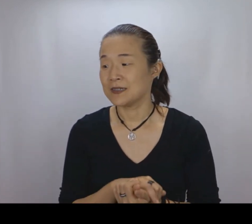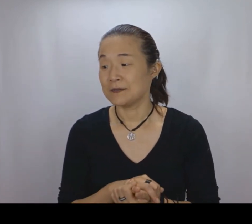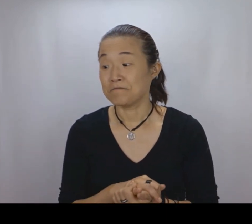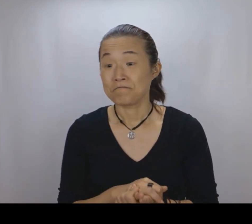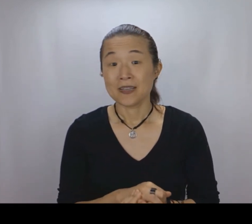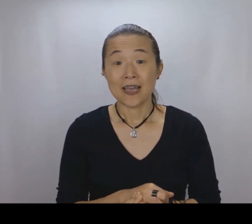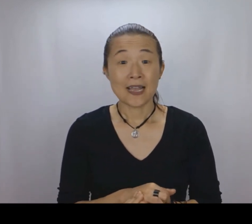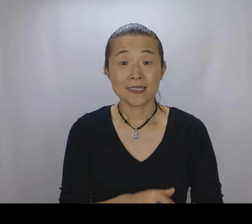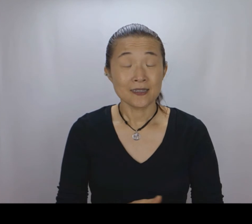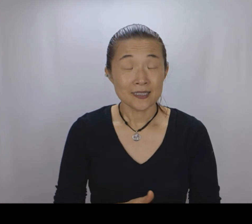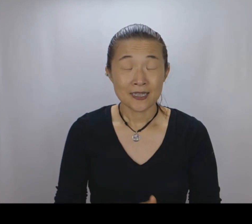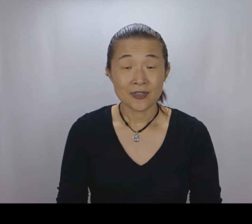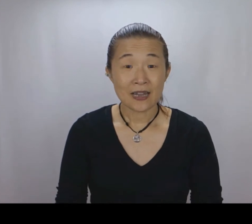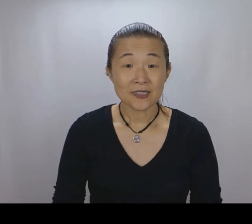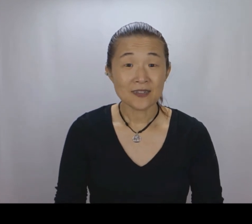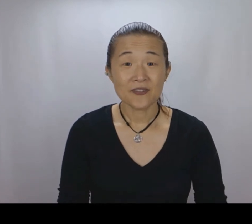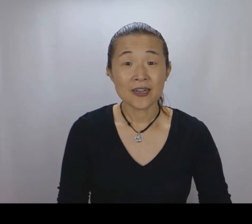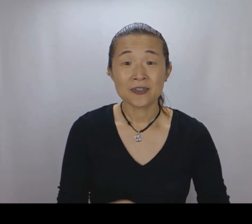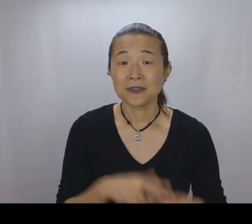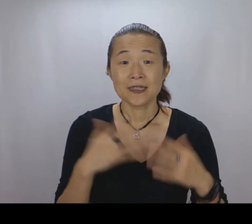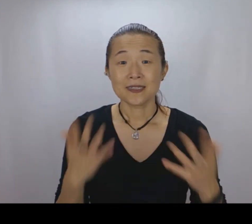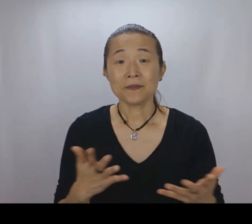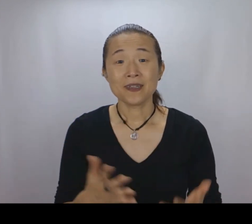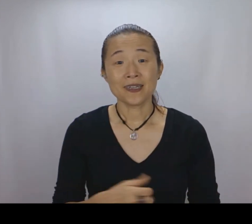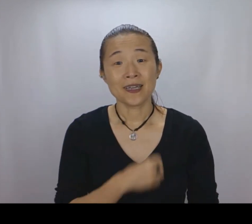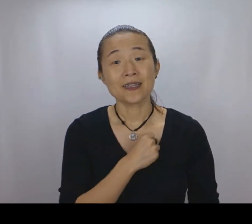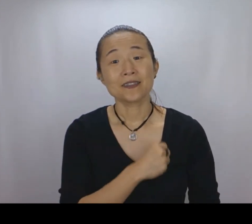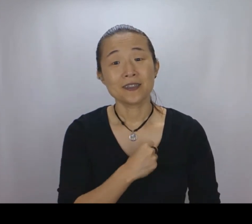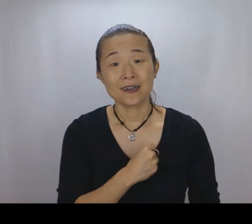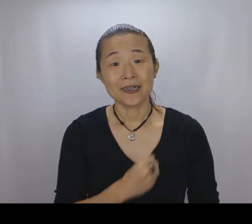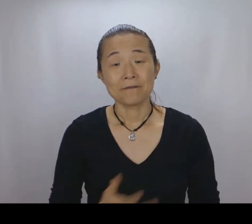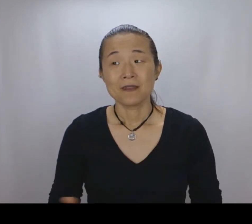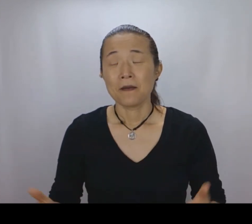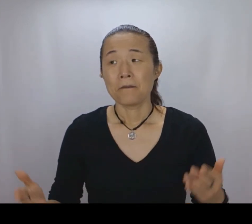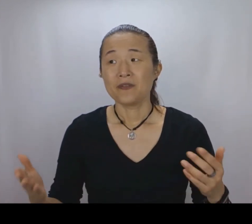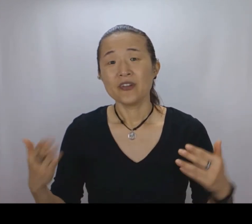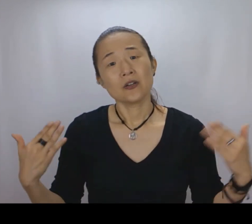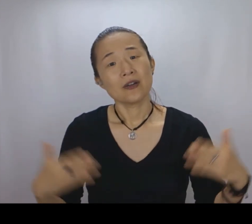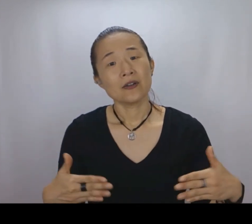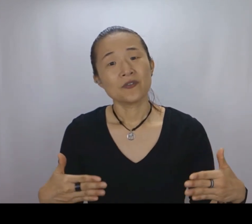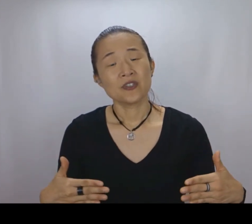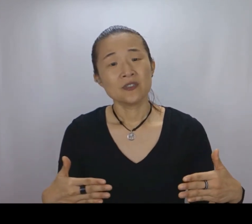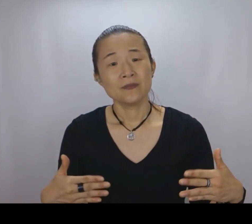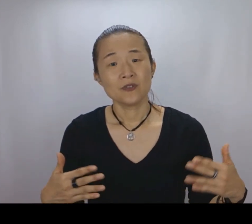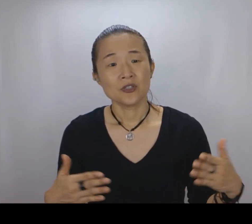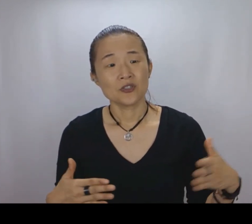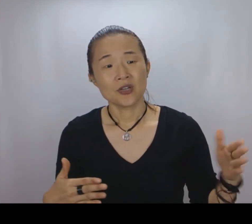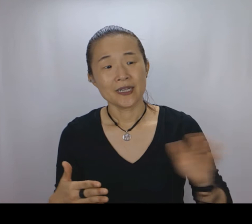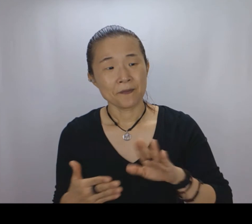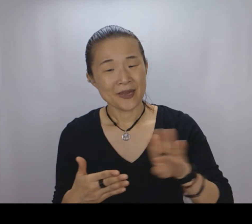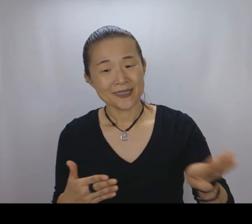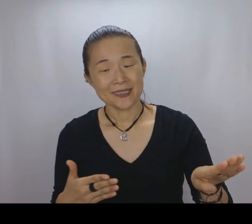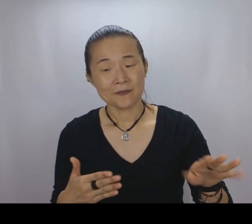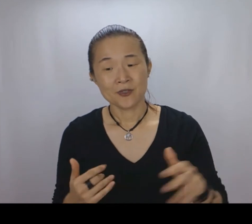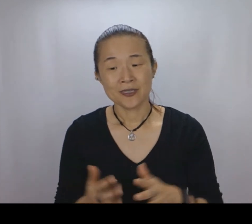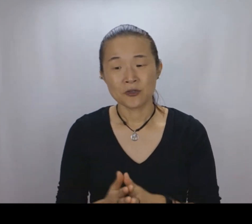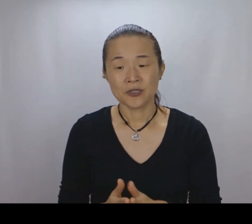accidentally set their house on fire. Something like that. Sorry. But if you're in a crowded room, or you're trying to get past someone,